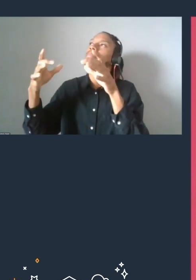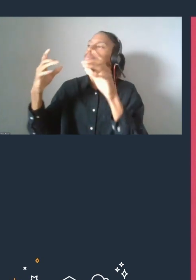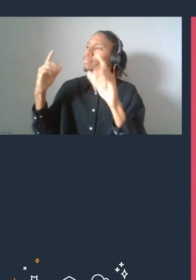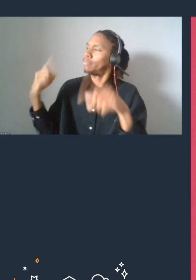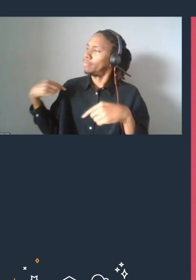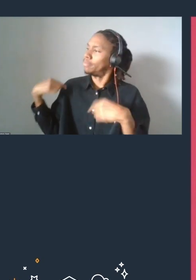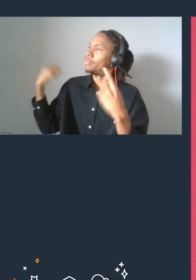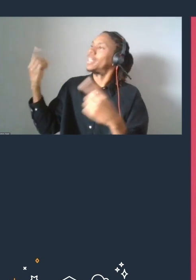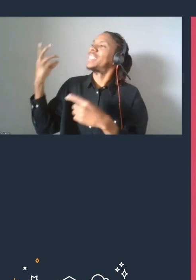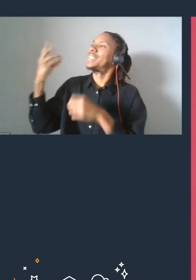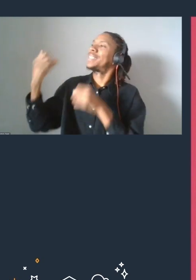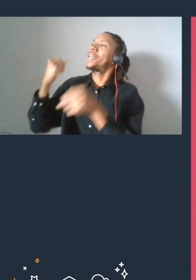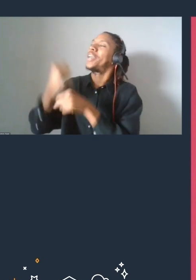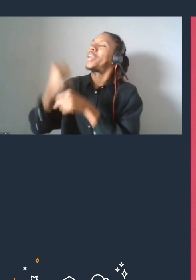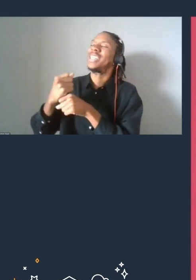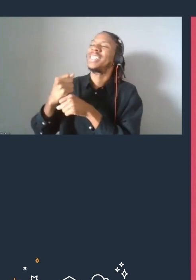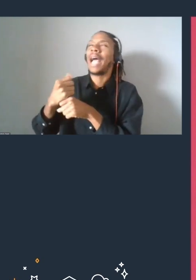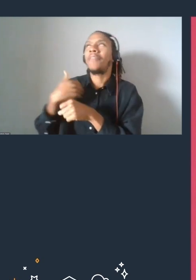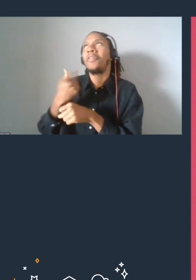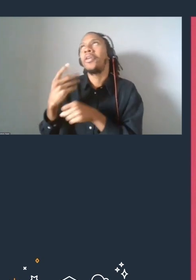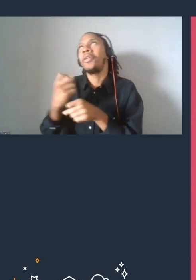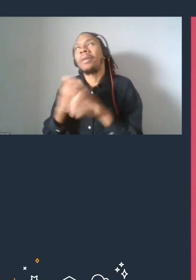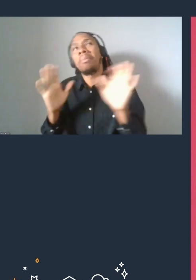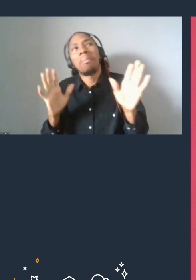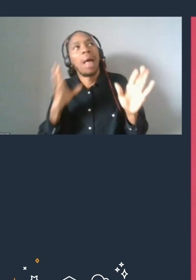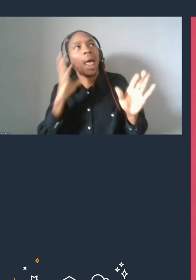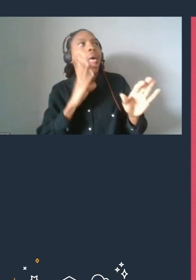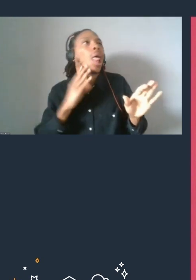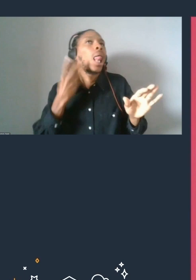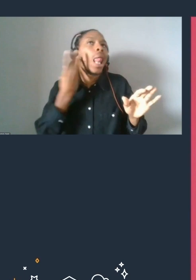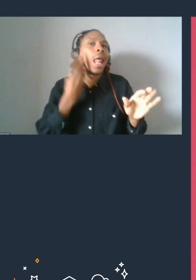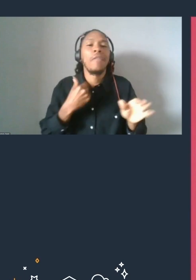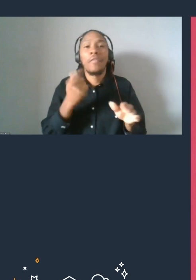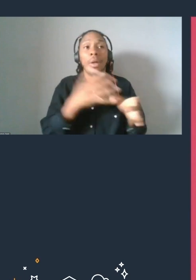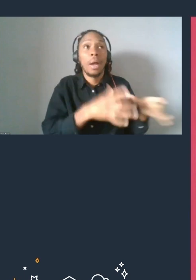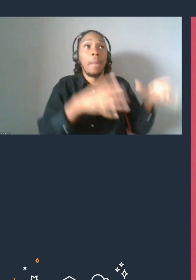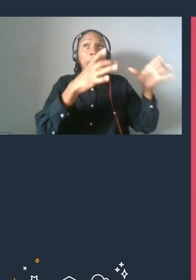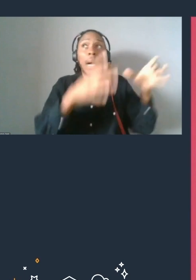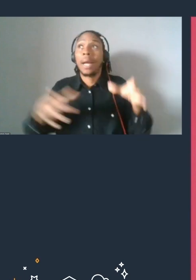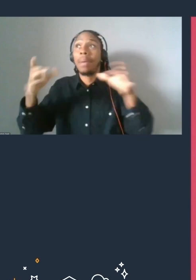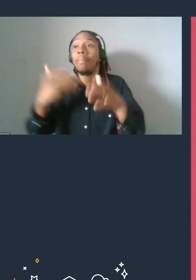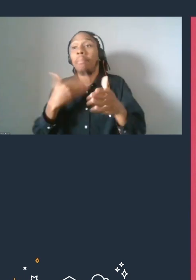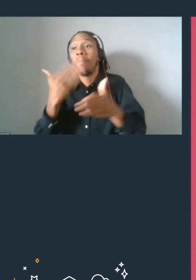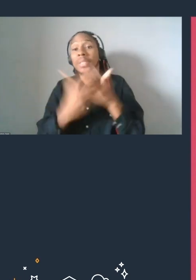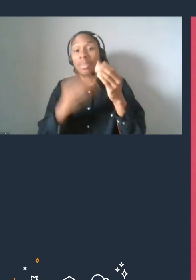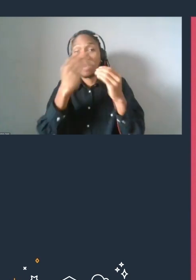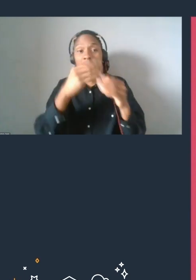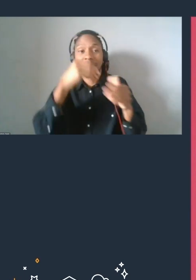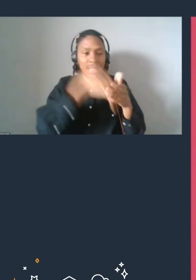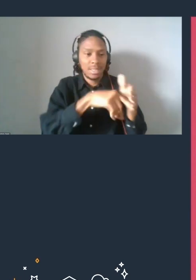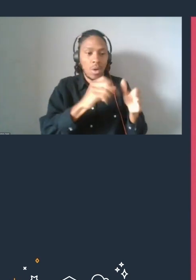I've got a few years, you know, maybe a few buckets, maybe a little bit of data in that bucket, or maybe a lot of data in that bucket.